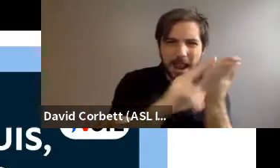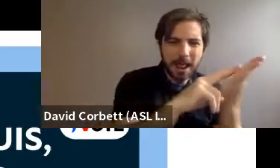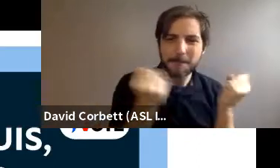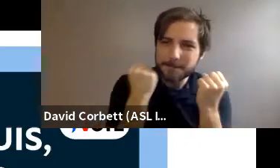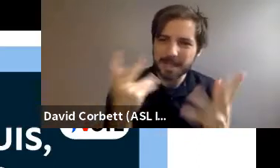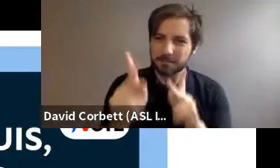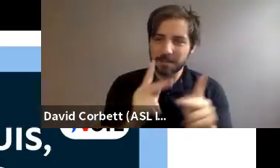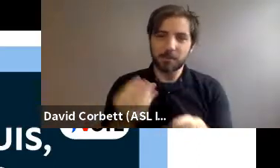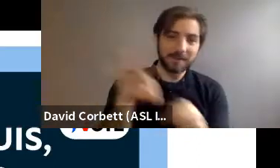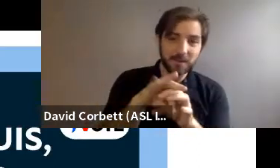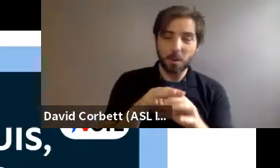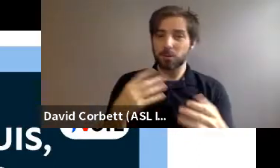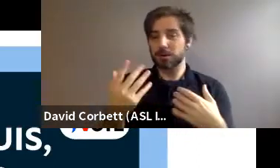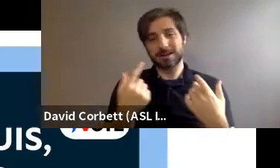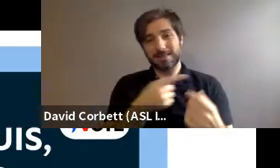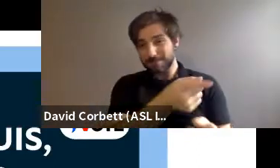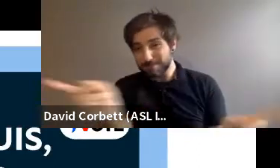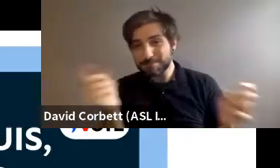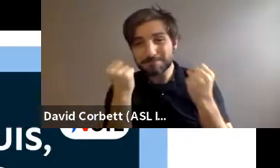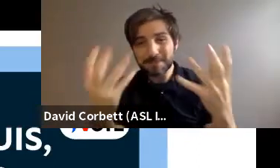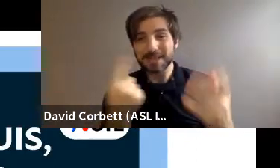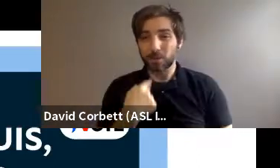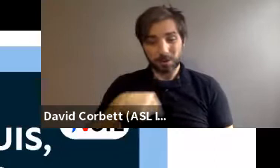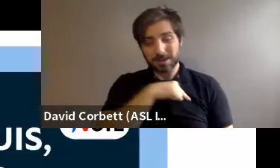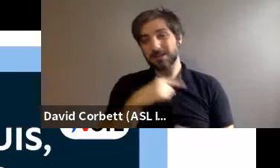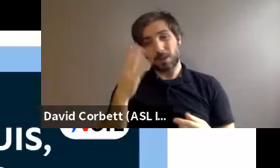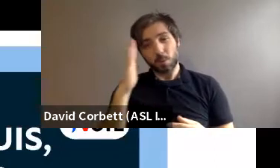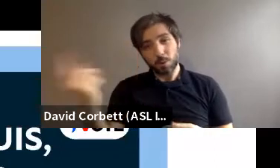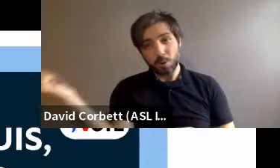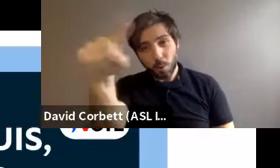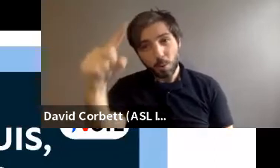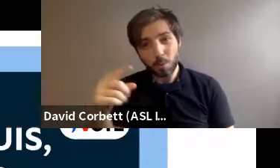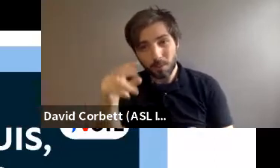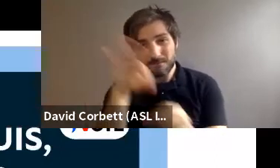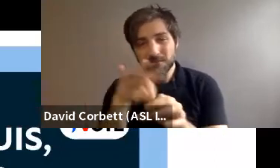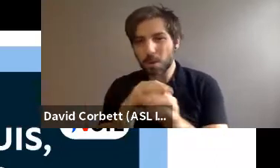going to vote even though there were a lot of obstacles. So our work continues.